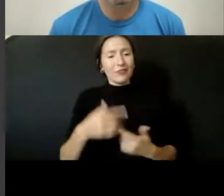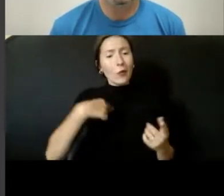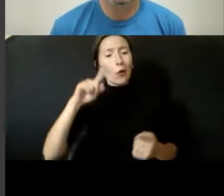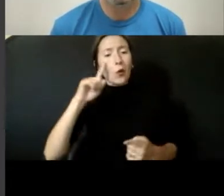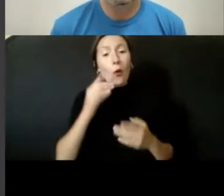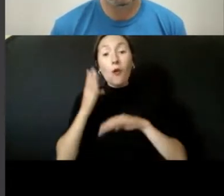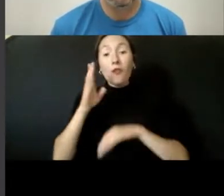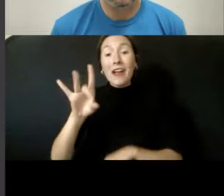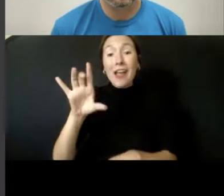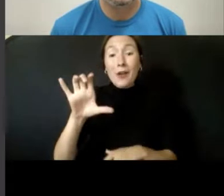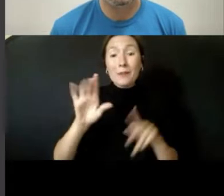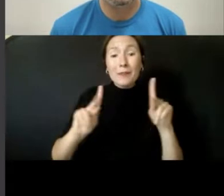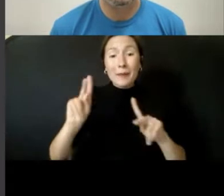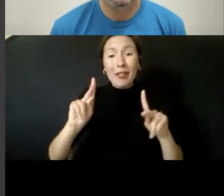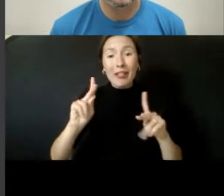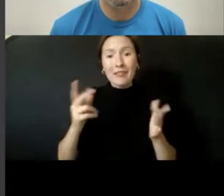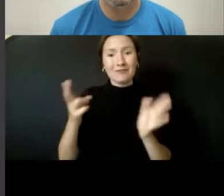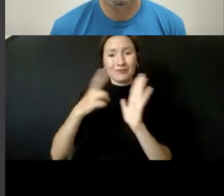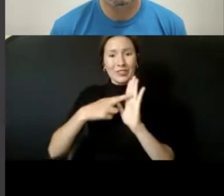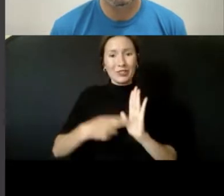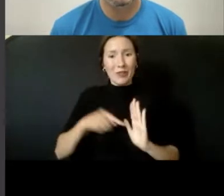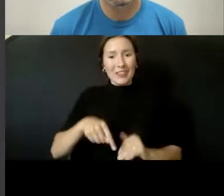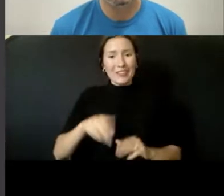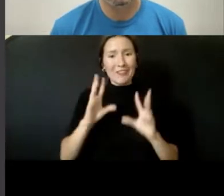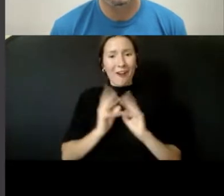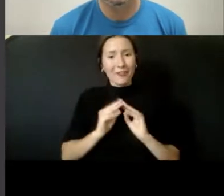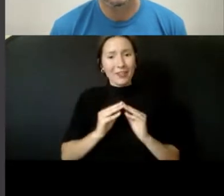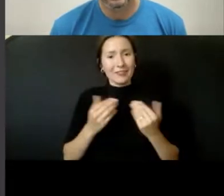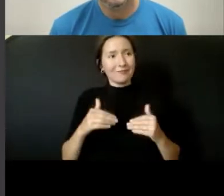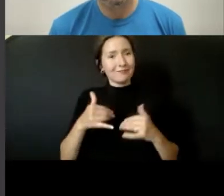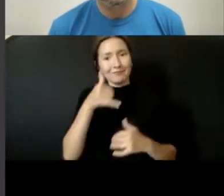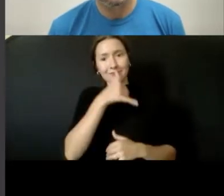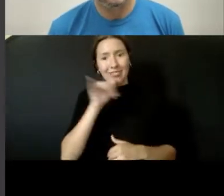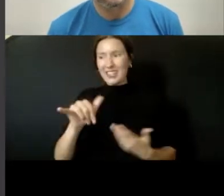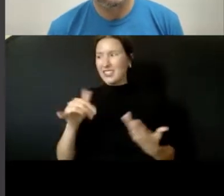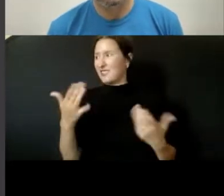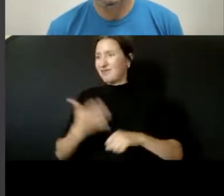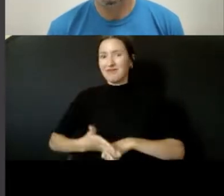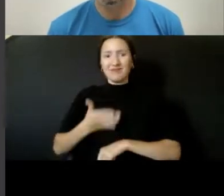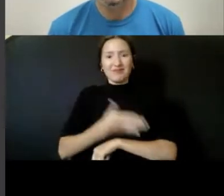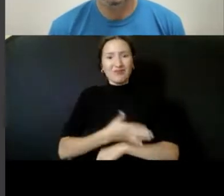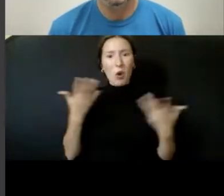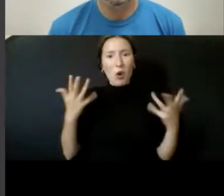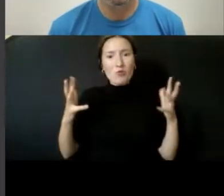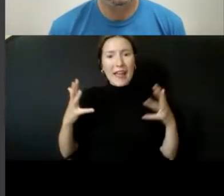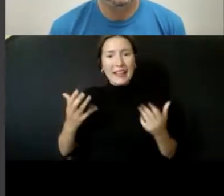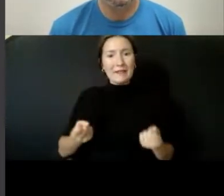definitely progress to have that many people that are interested so if you're here i appreciate you